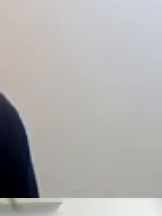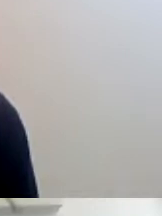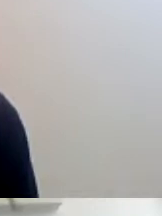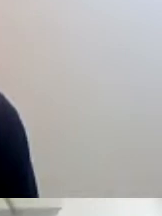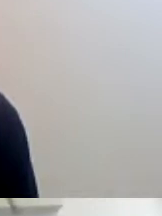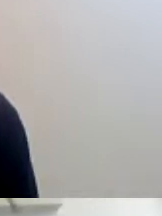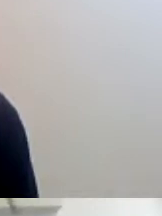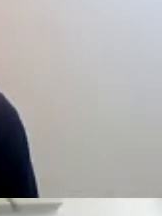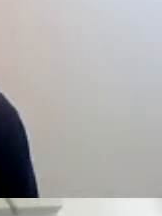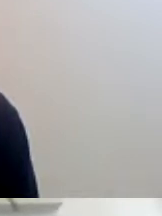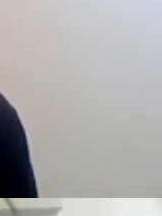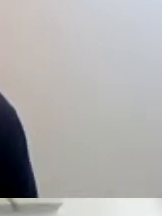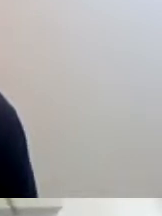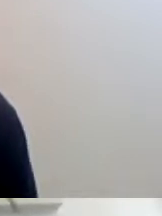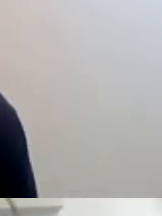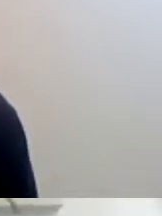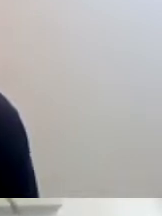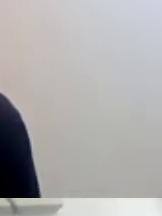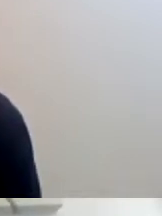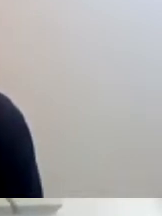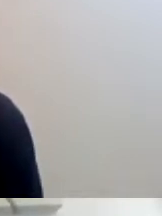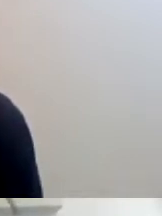percentage, our denominator is always people with disabilities in that state. So, if we are saying that there are 25% people with disabilities employed in the state of California, we mean that 25% out of the entire people with disabilities in California. So, yeah. I think